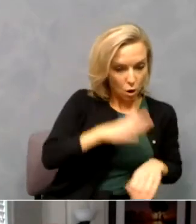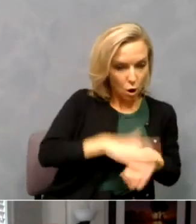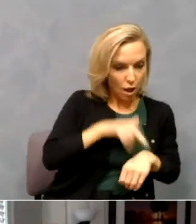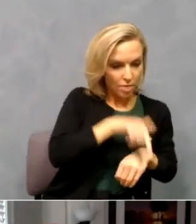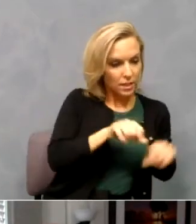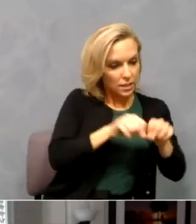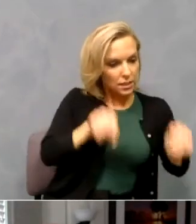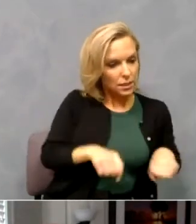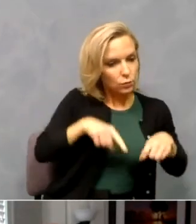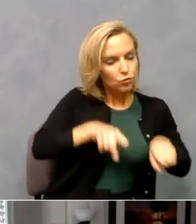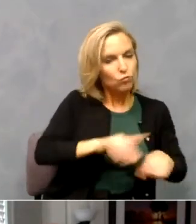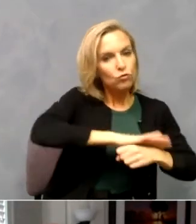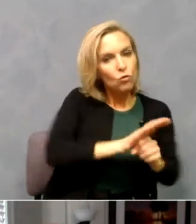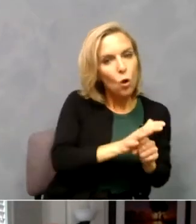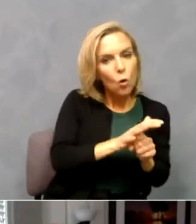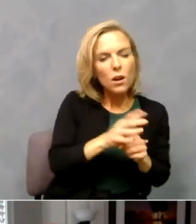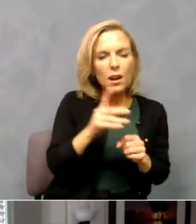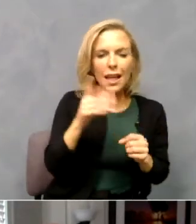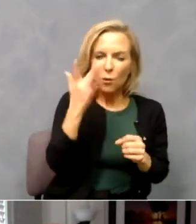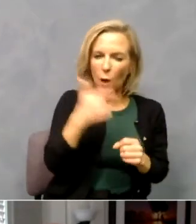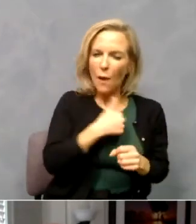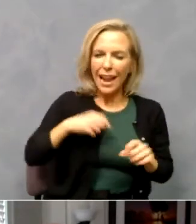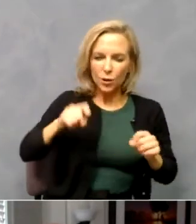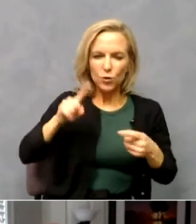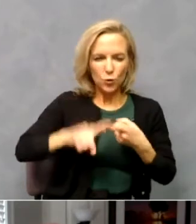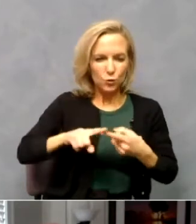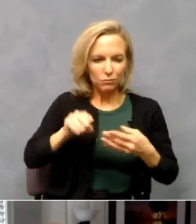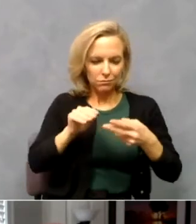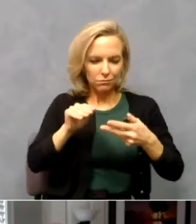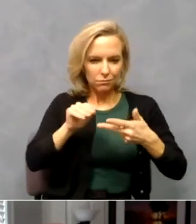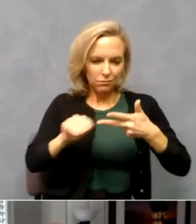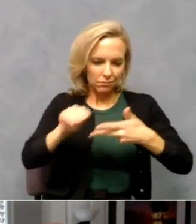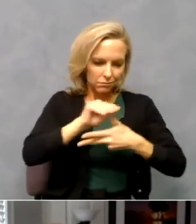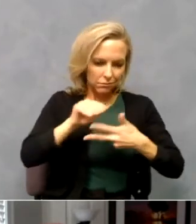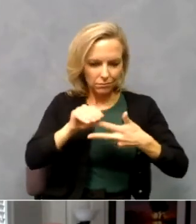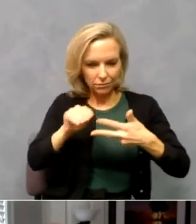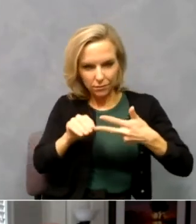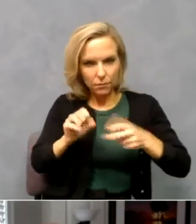thes priorities, and there was clear consensus nationally and across the